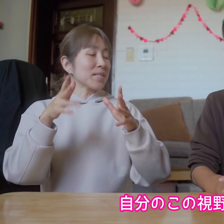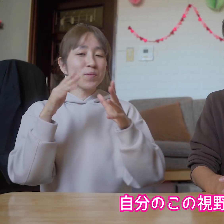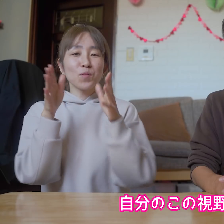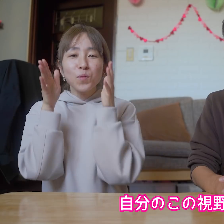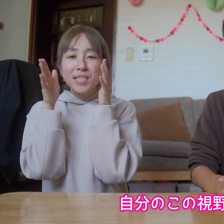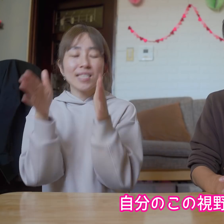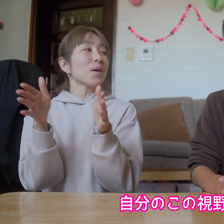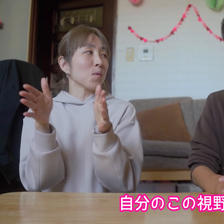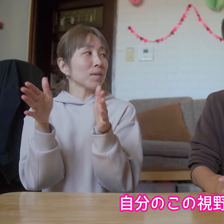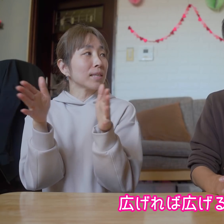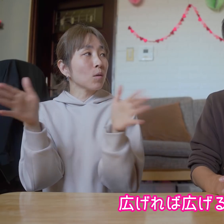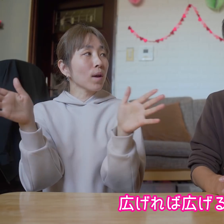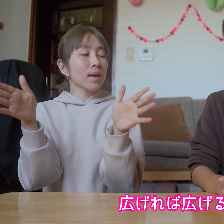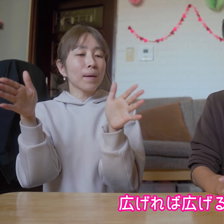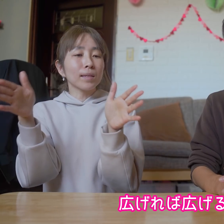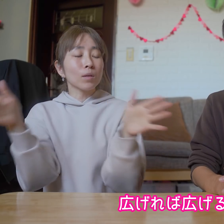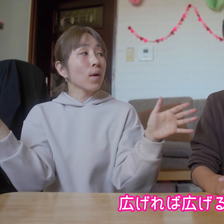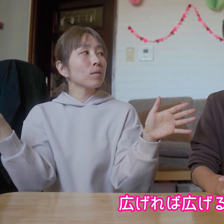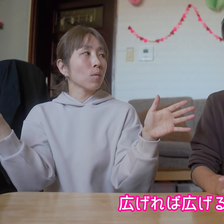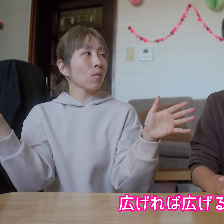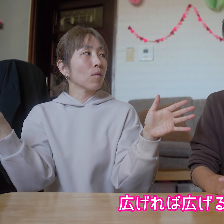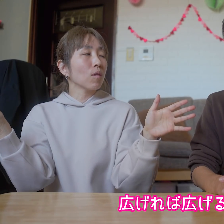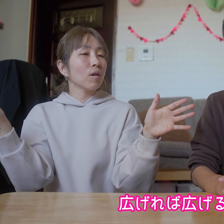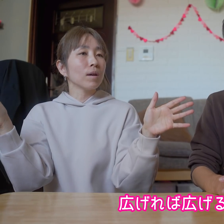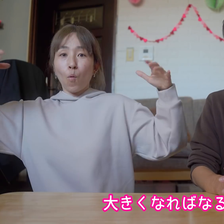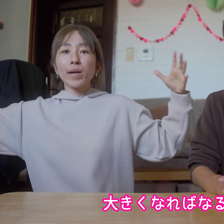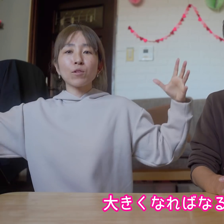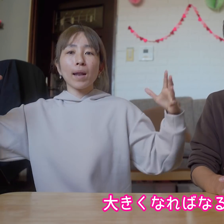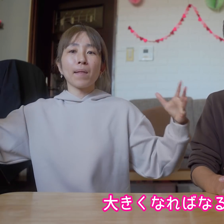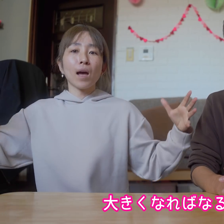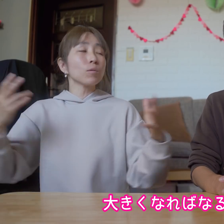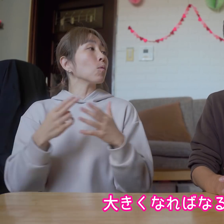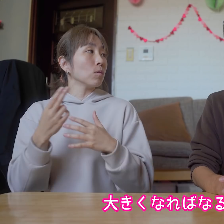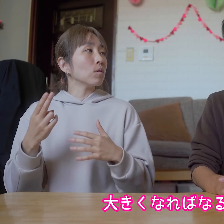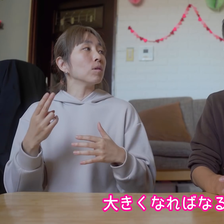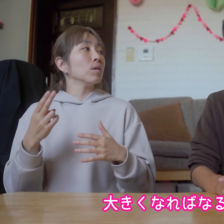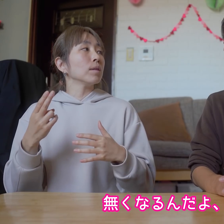The more you broaden your perspective, the bigger it gets,